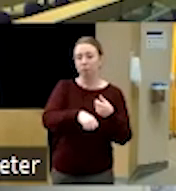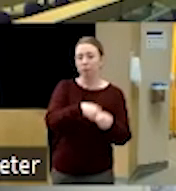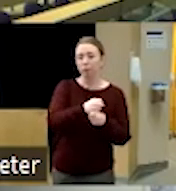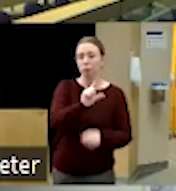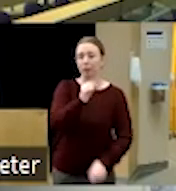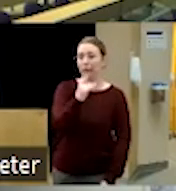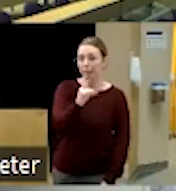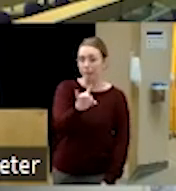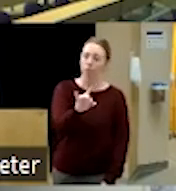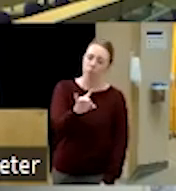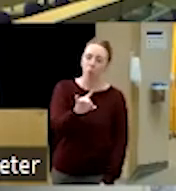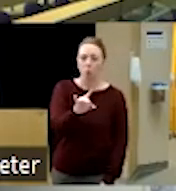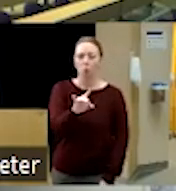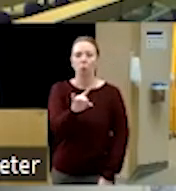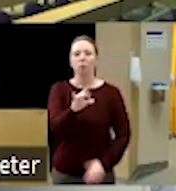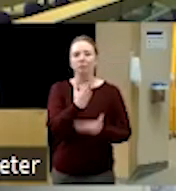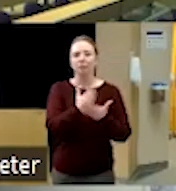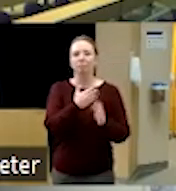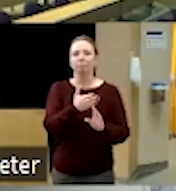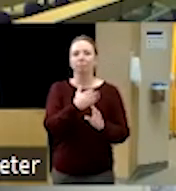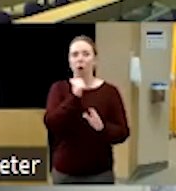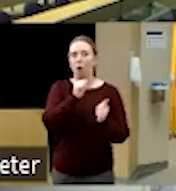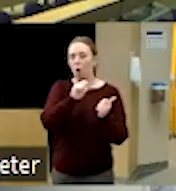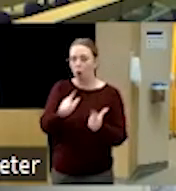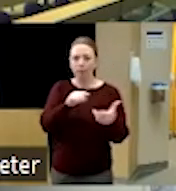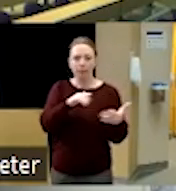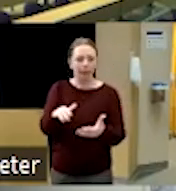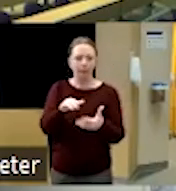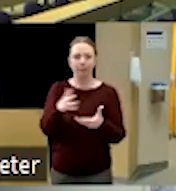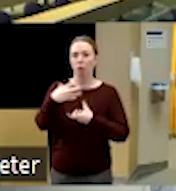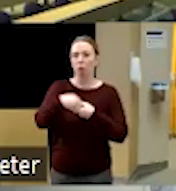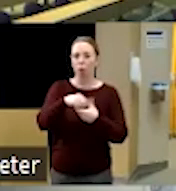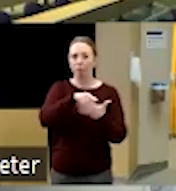studies have done this but it's a good way if you want to start the study what you should include